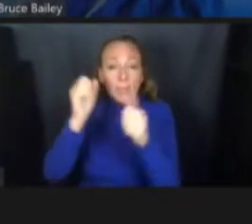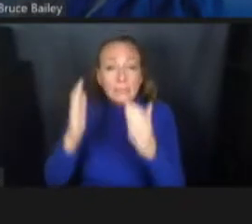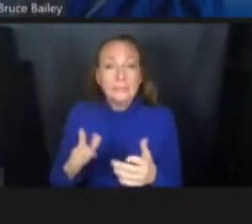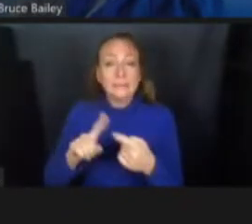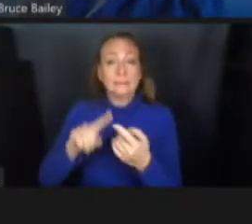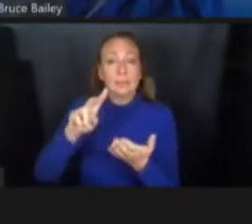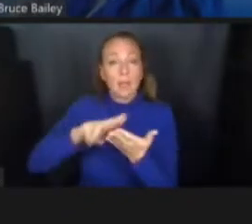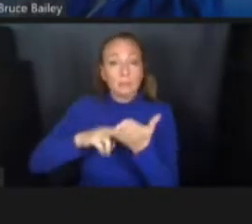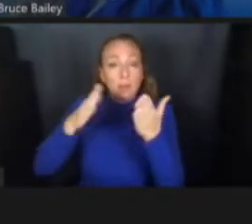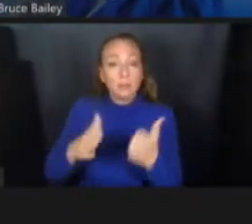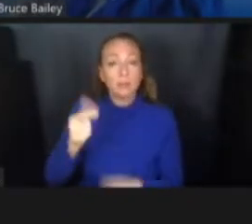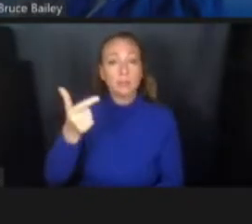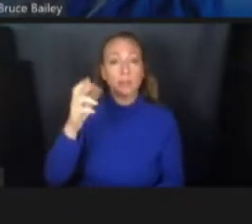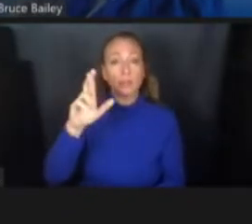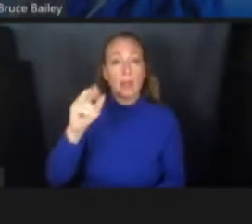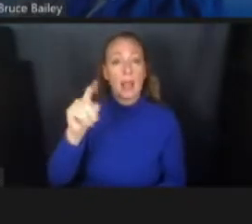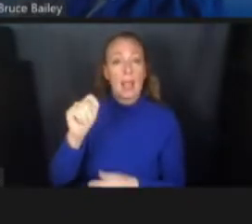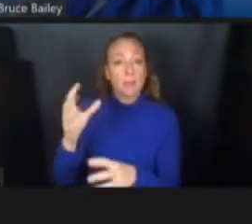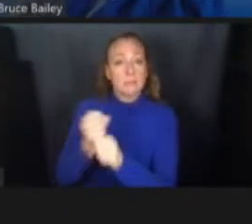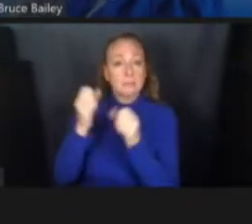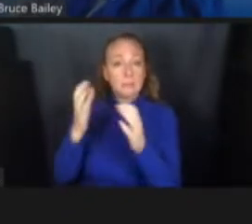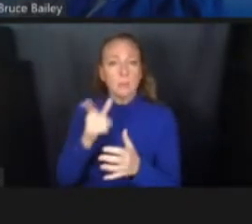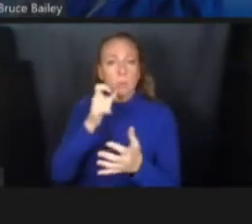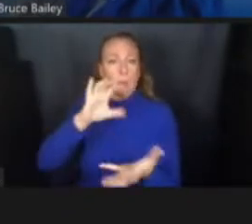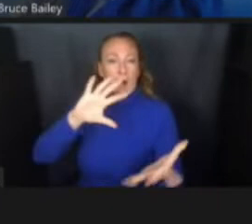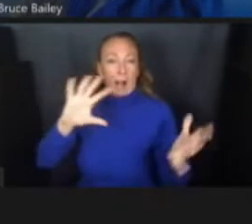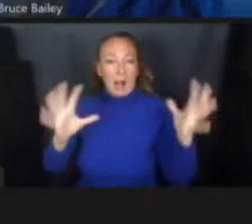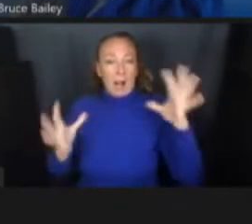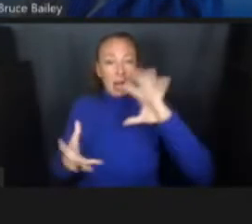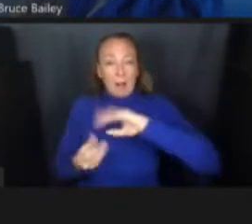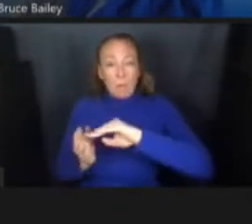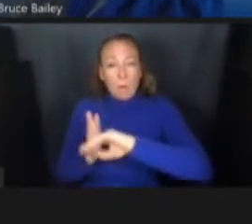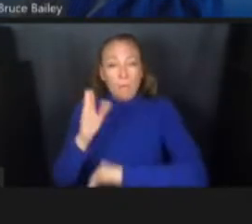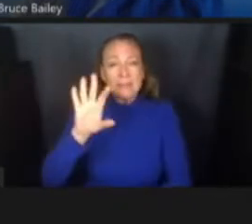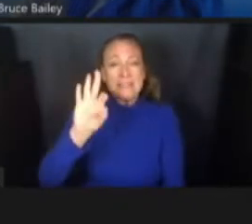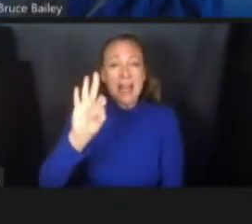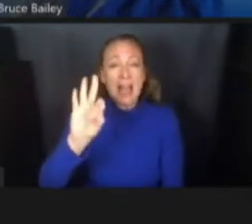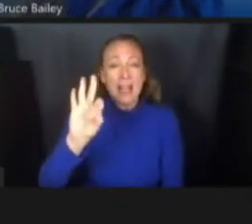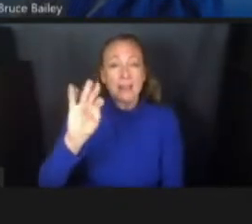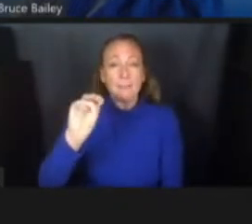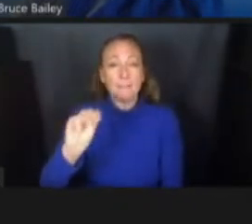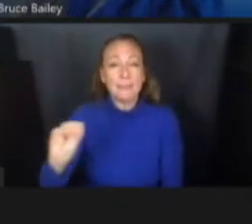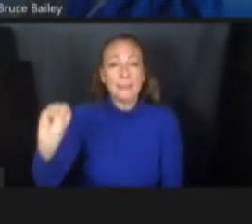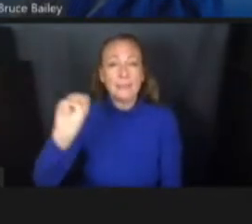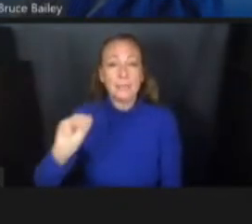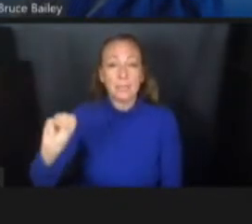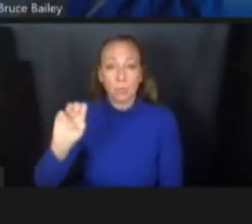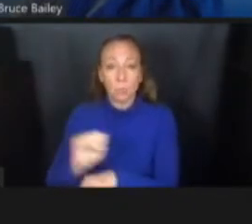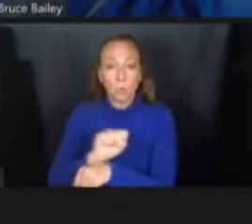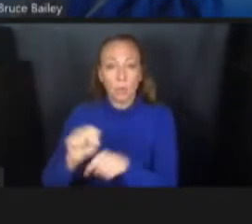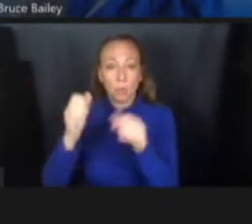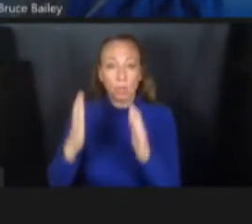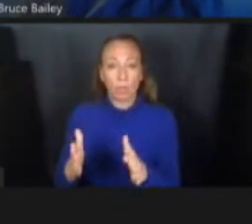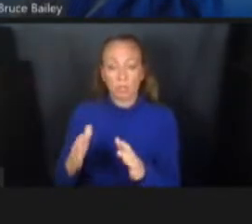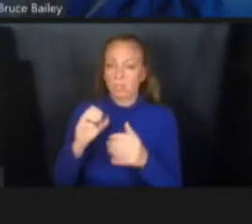We're talking about over 9 million workers according to a 2019 report.